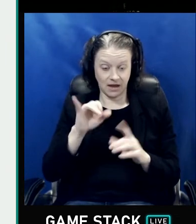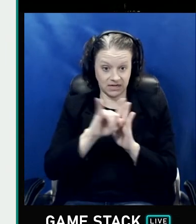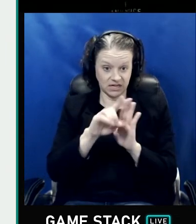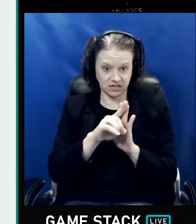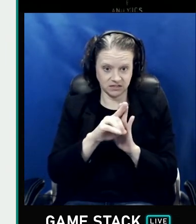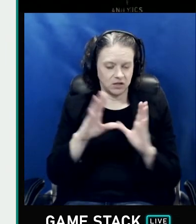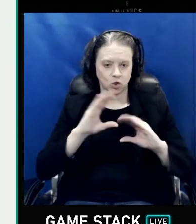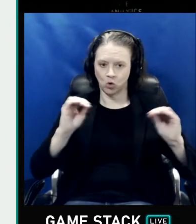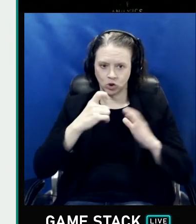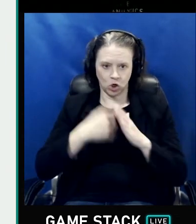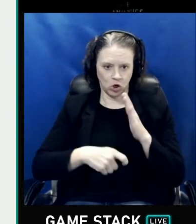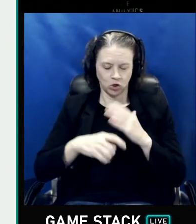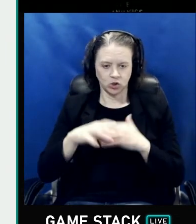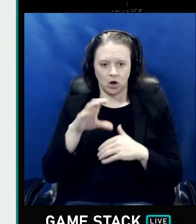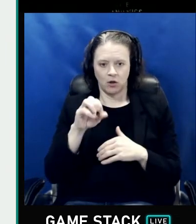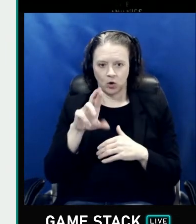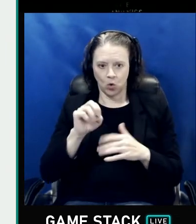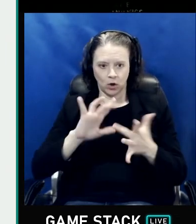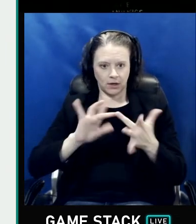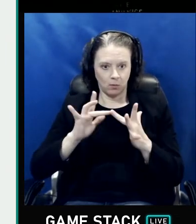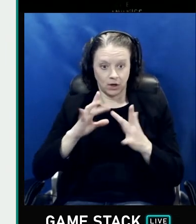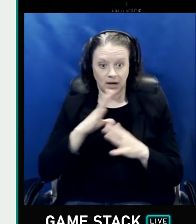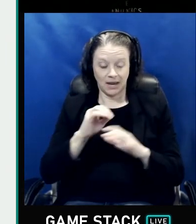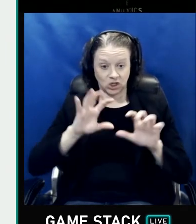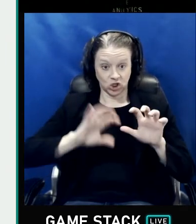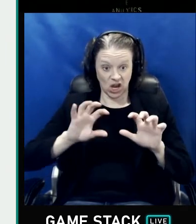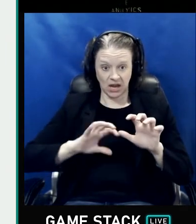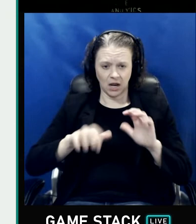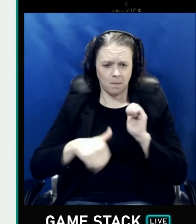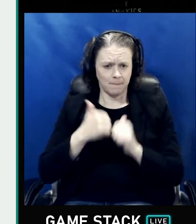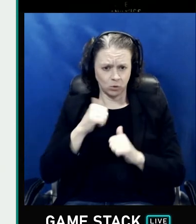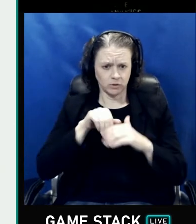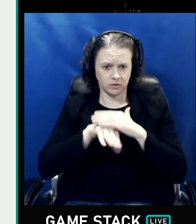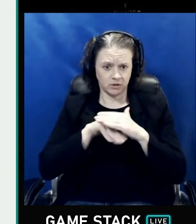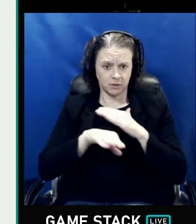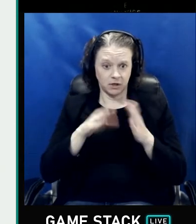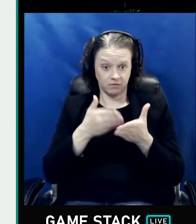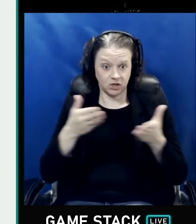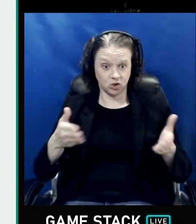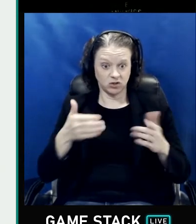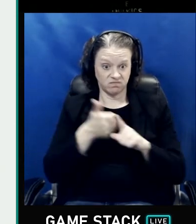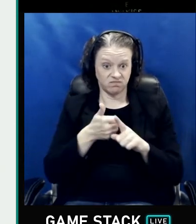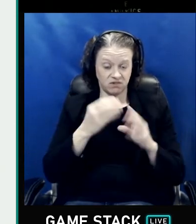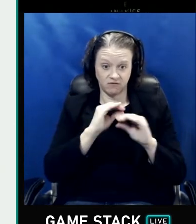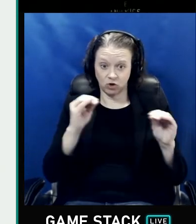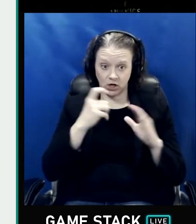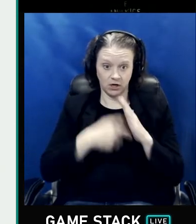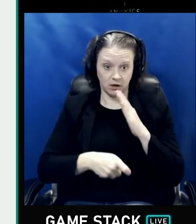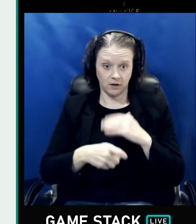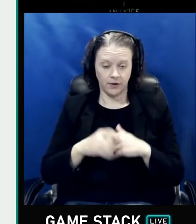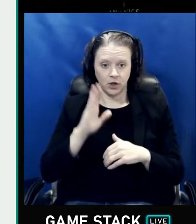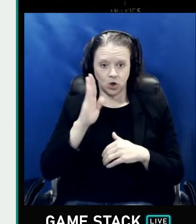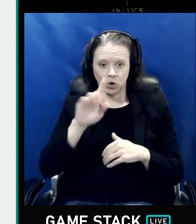including most of the Accessibility features. You would only pay for the non-Xbox Live users,